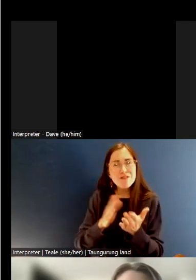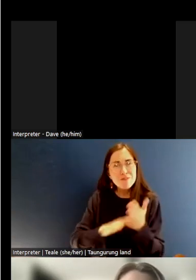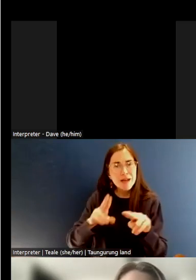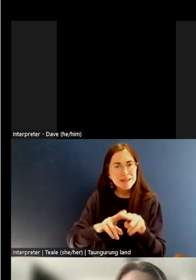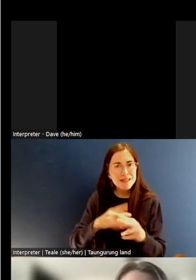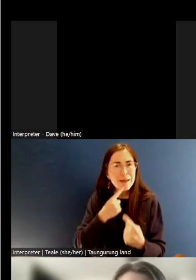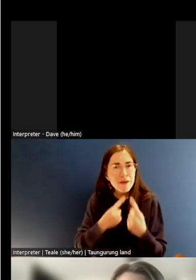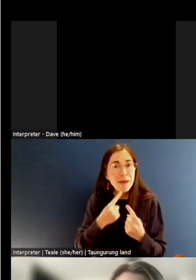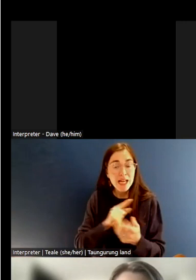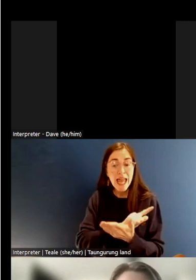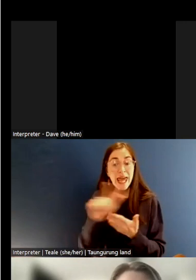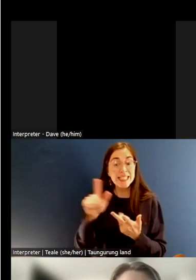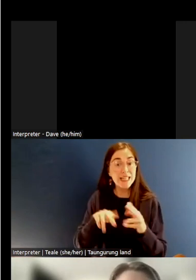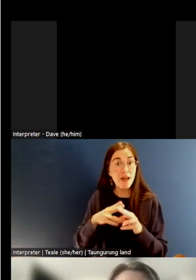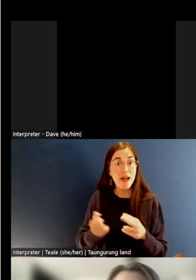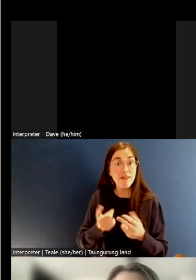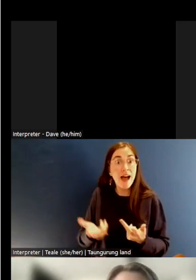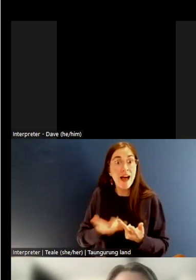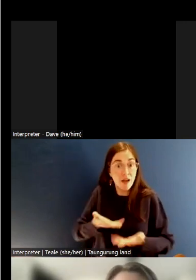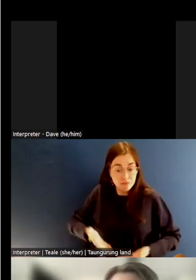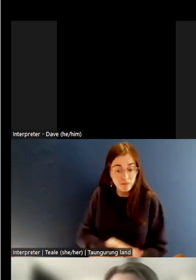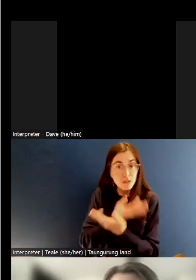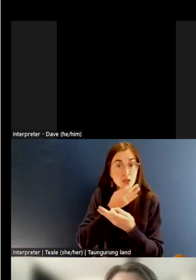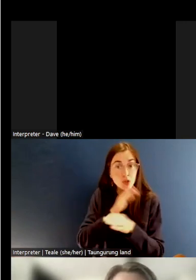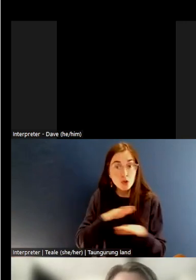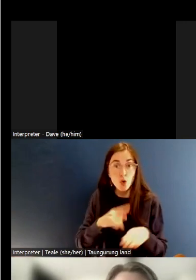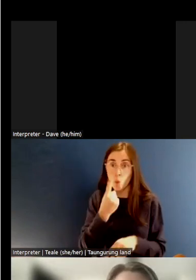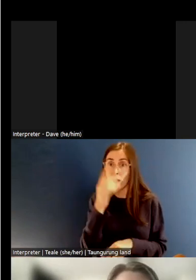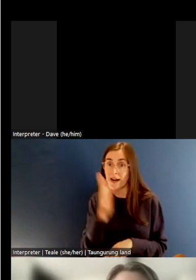There's a one in four chance of having a baby with a hearing loss next time